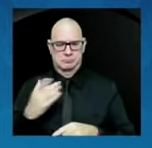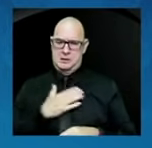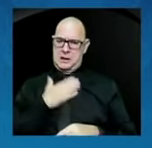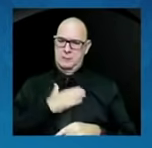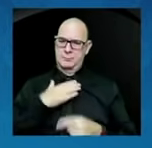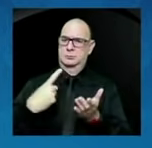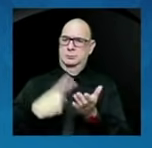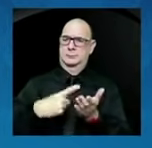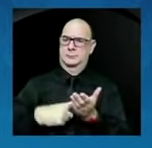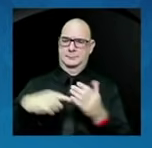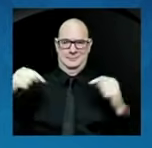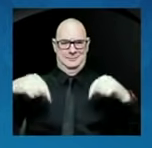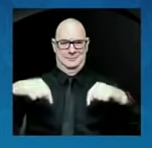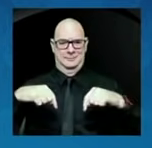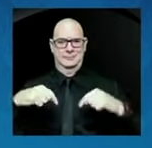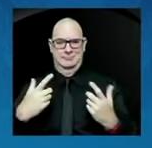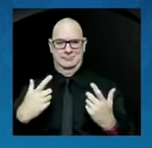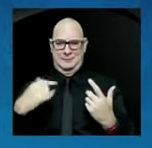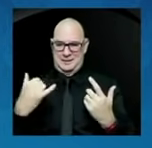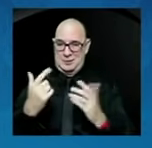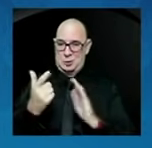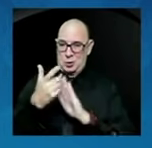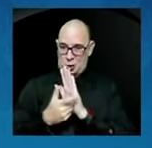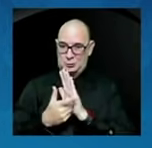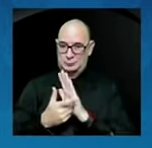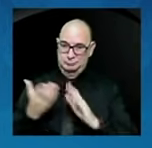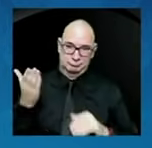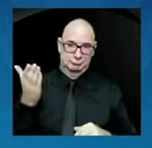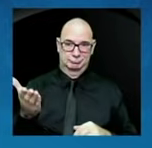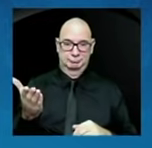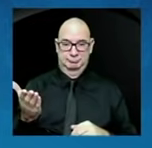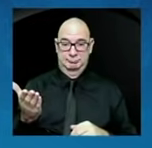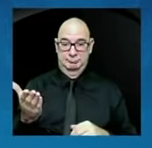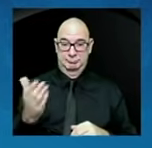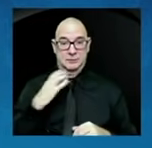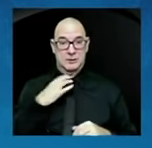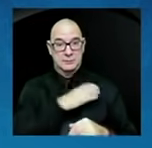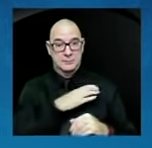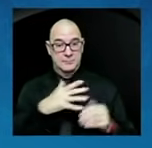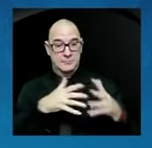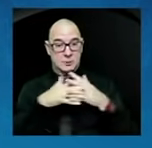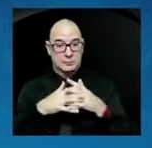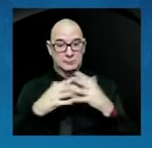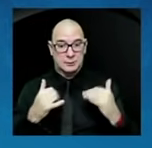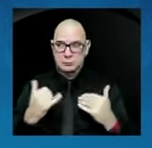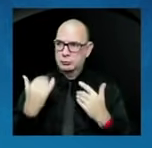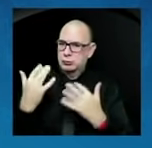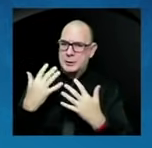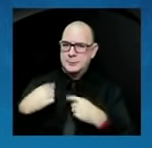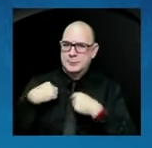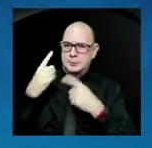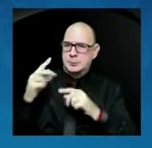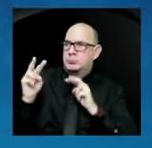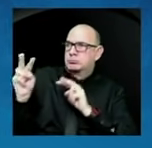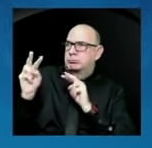RIGHT. I AM GLAD THAT YOU TALKED THE BILL BEFO CONGRESS.